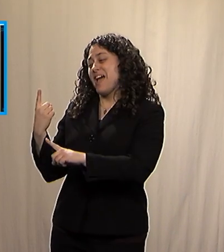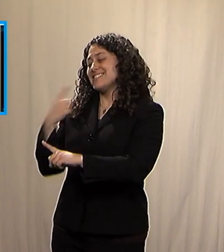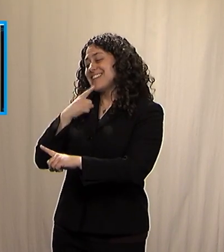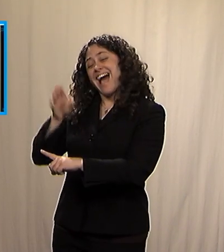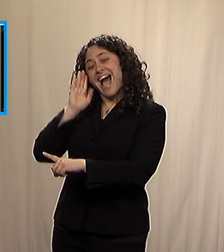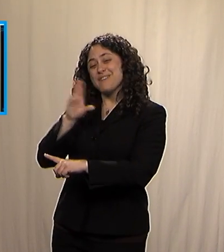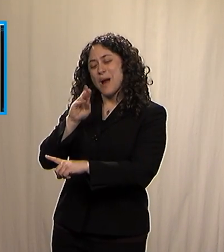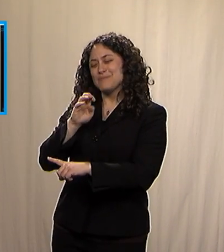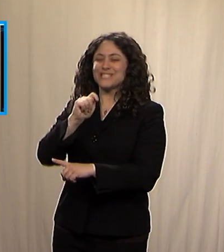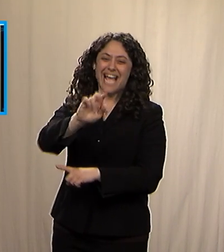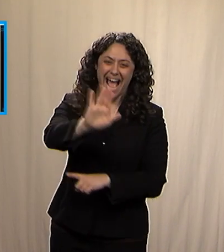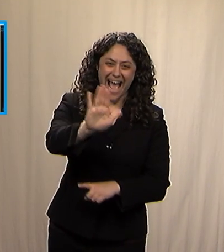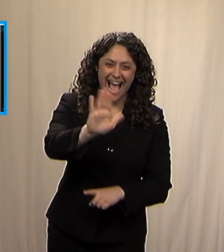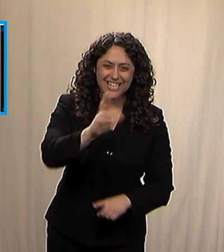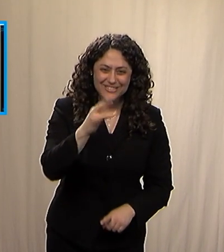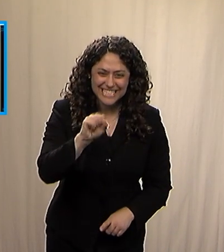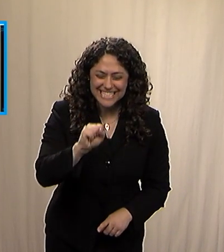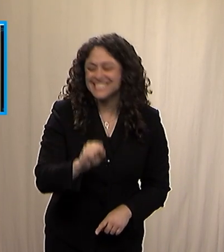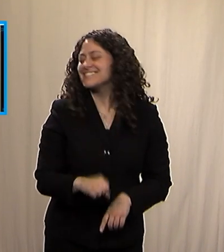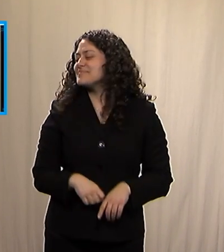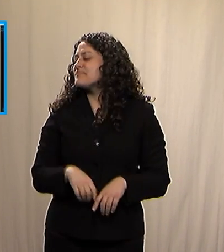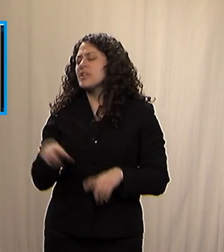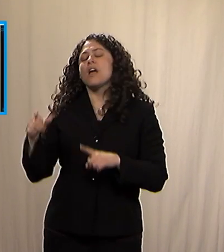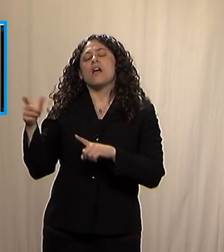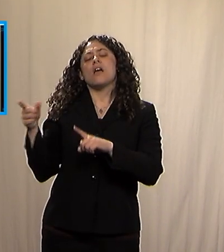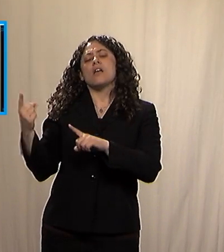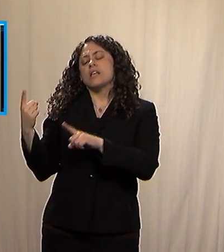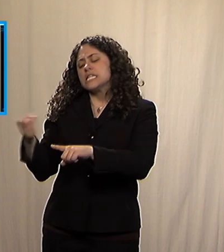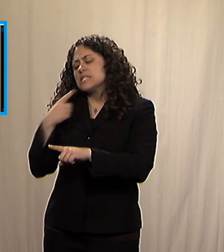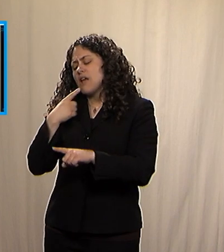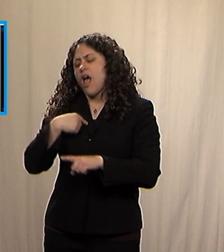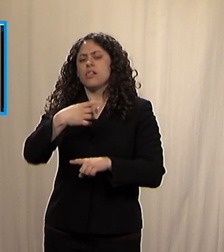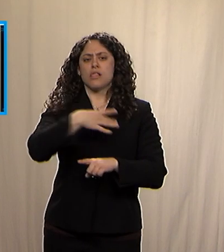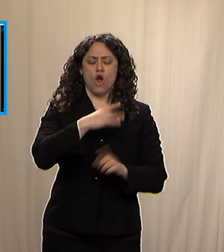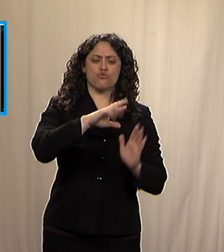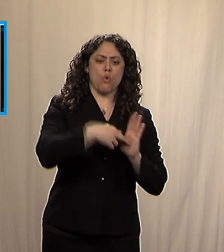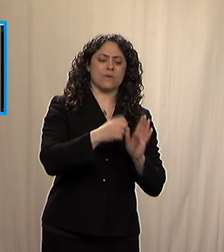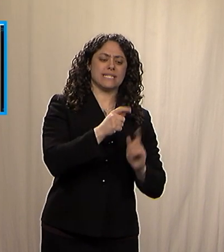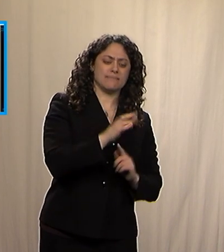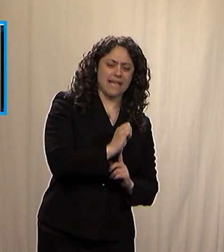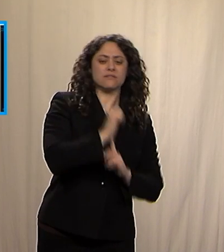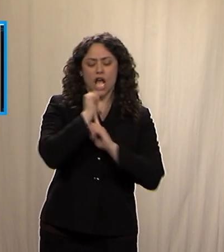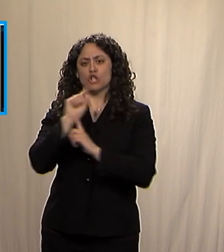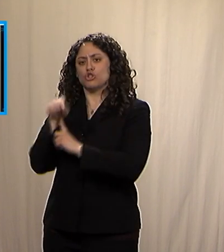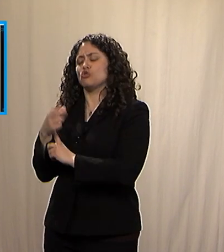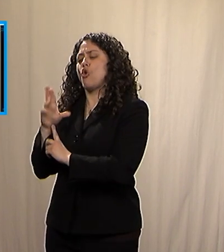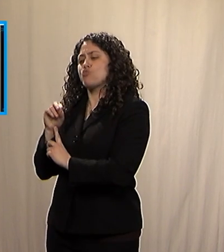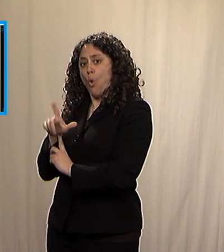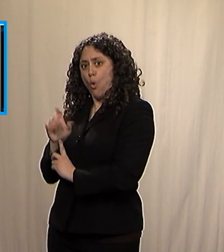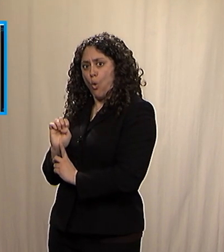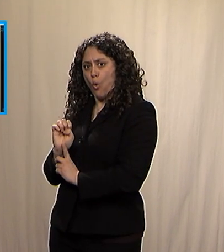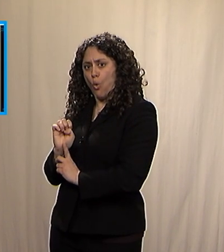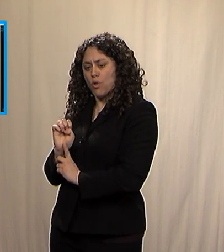I like the label role space rather than role. Even the seemingly simple difference allows for flexibility.